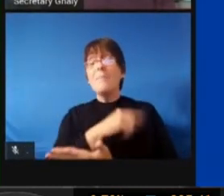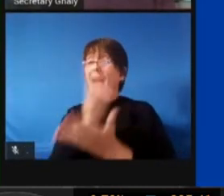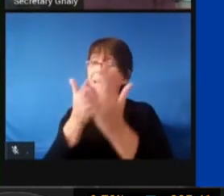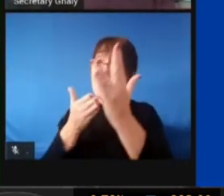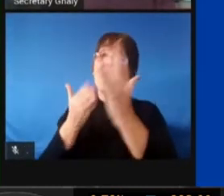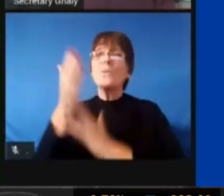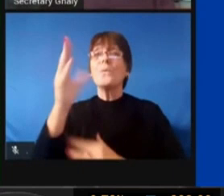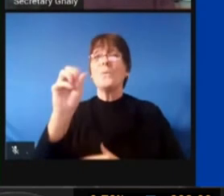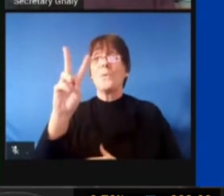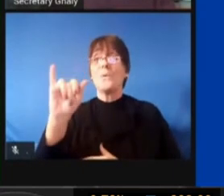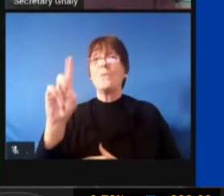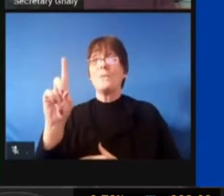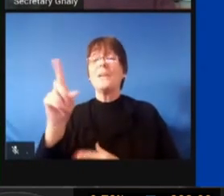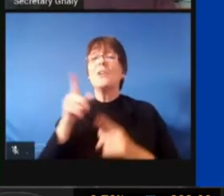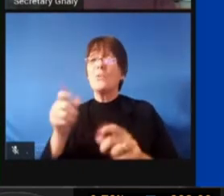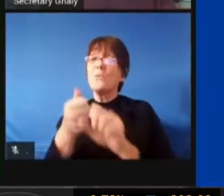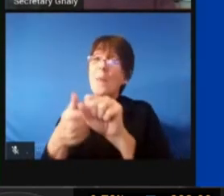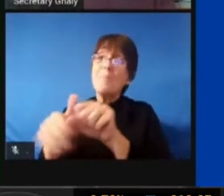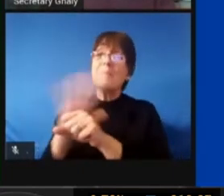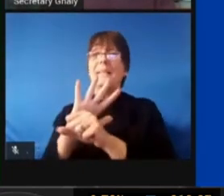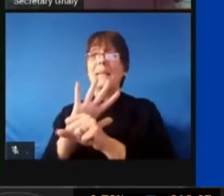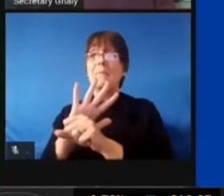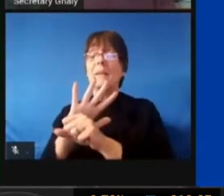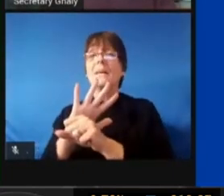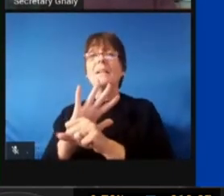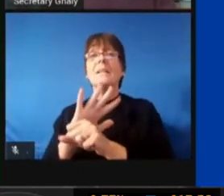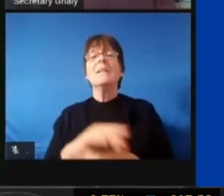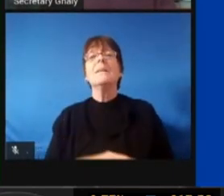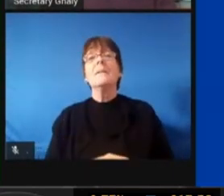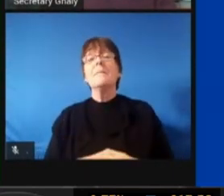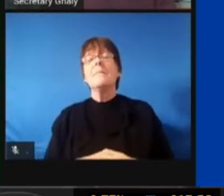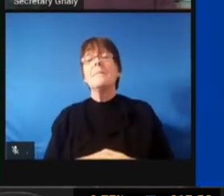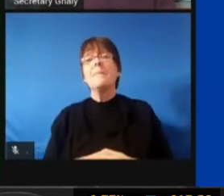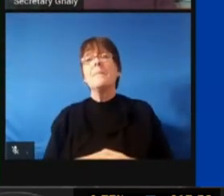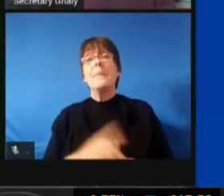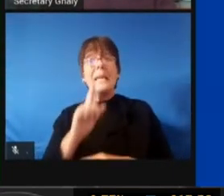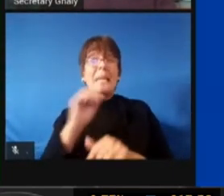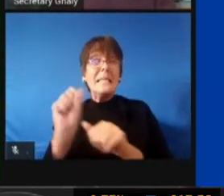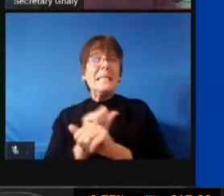WHAT WE HOPE MONTHS DOWN THE ROAD WILL BE ANOTHER TOOL THAT